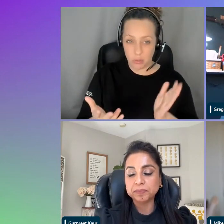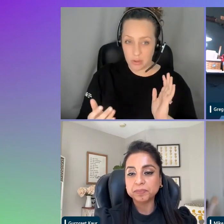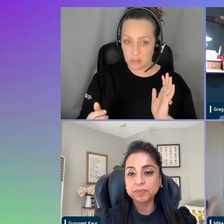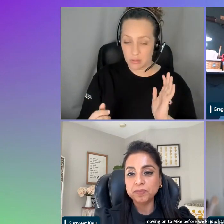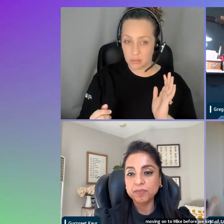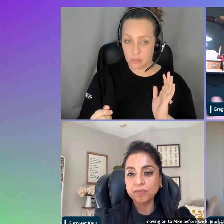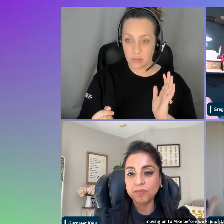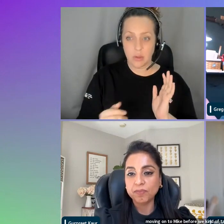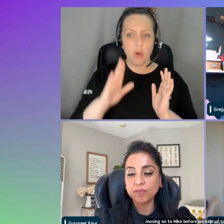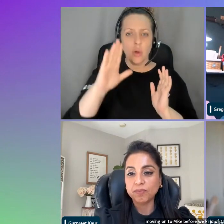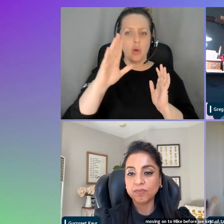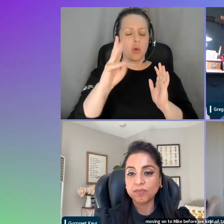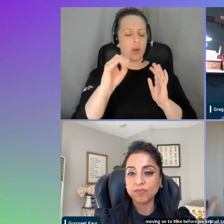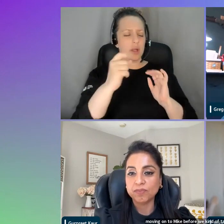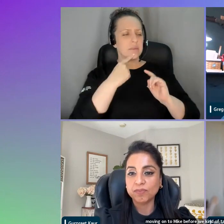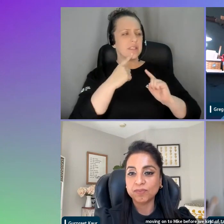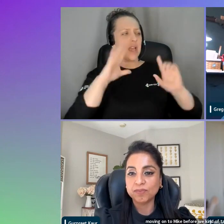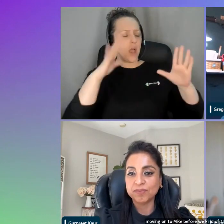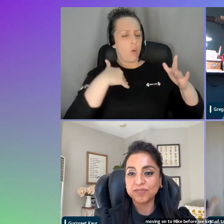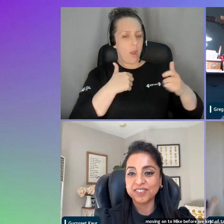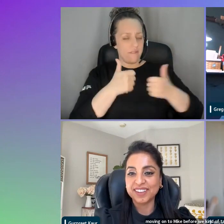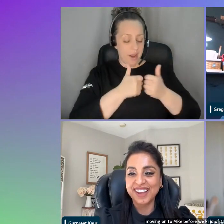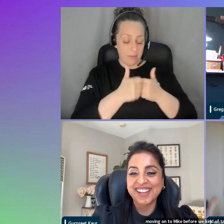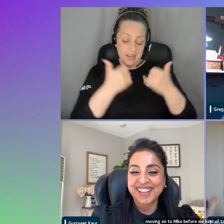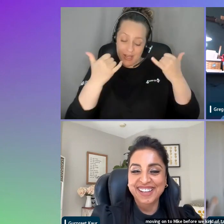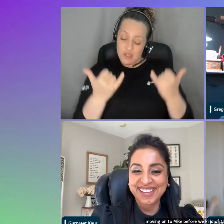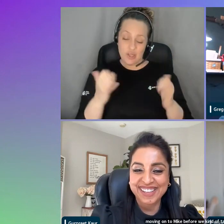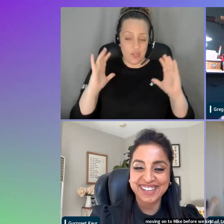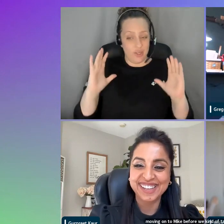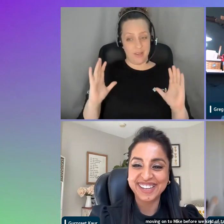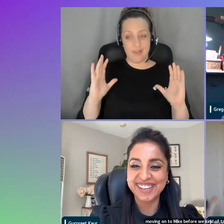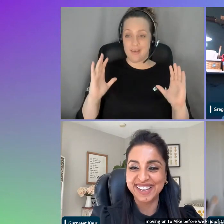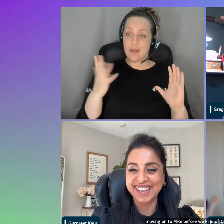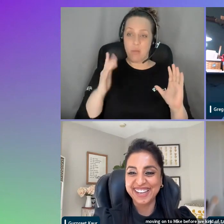I keep going? >> Well, I mean, we've got a competition now. Now that we've got a competition, we probably